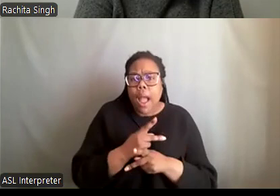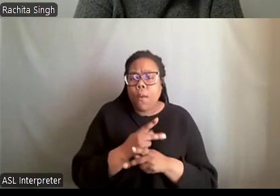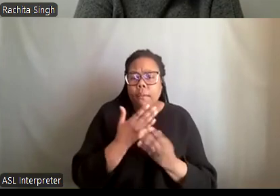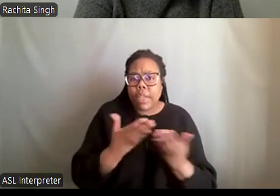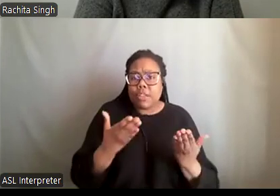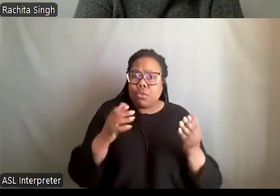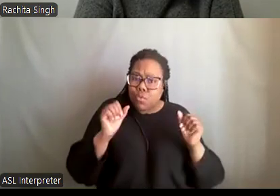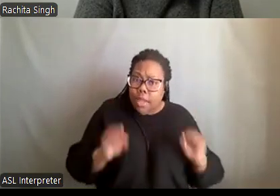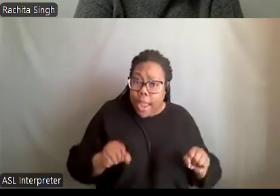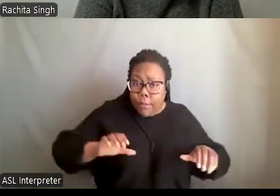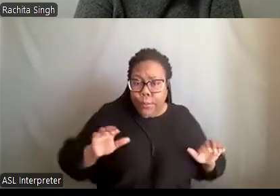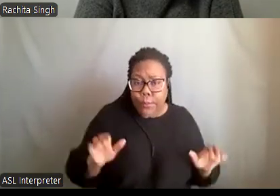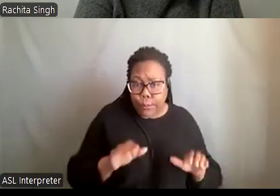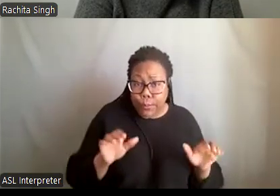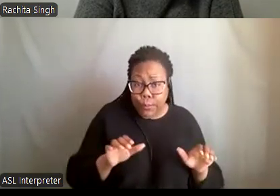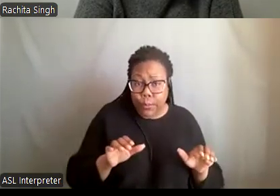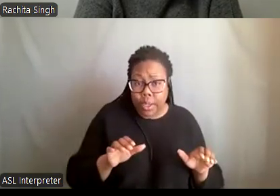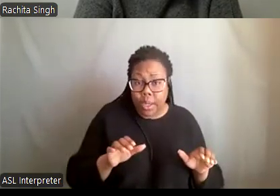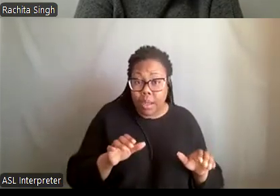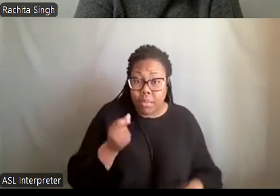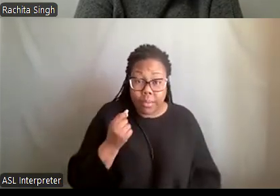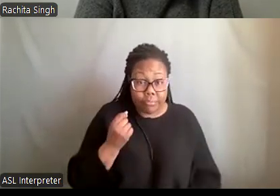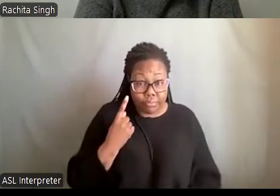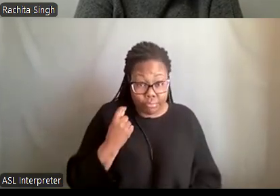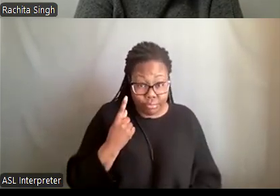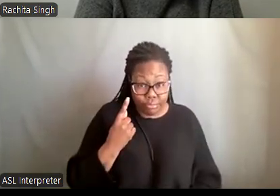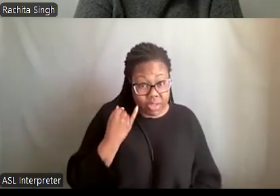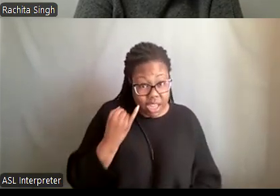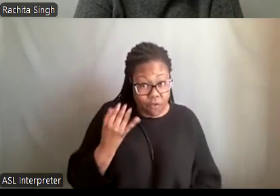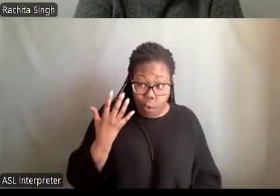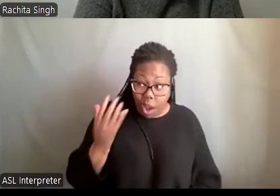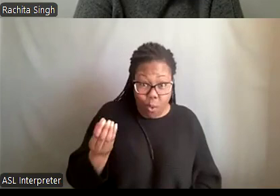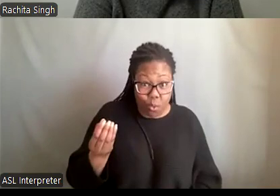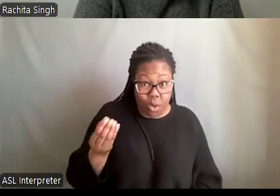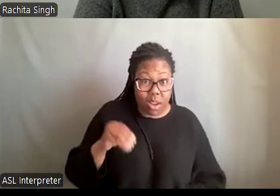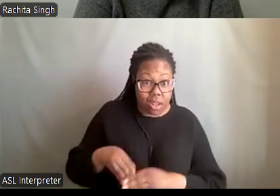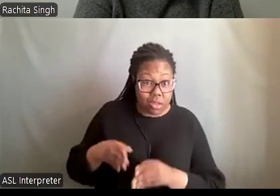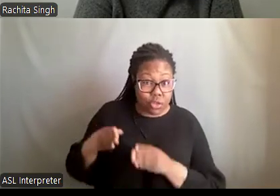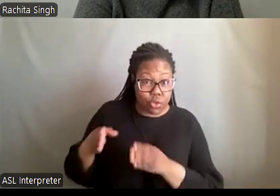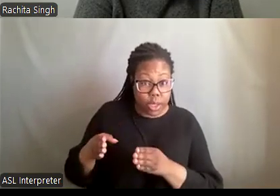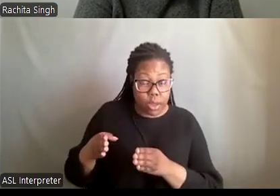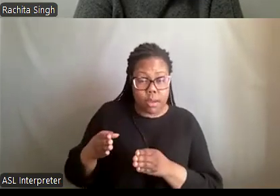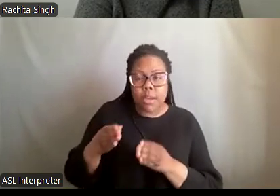neighbors. Figure out practical things that you can do. But if you